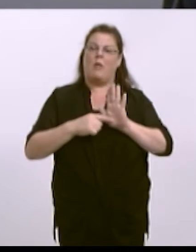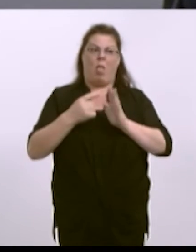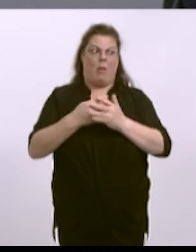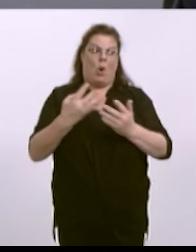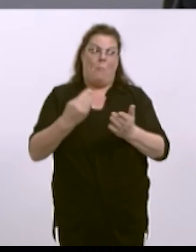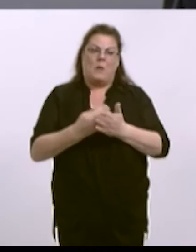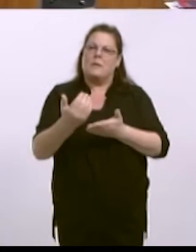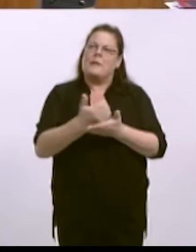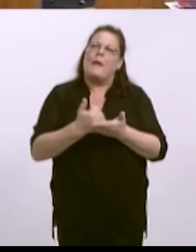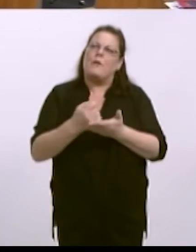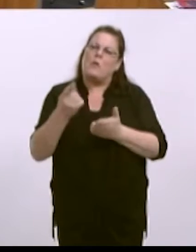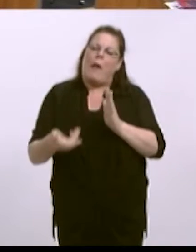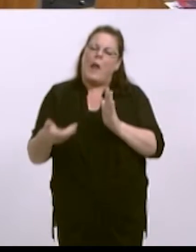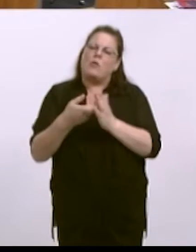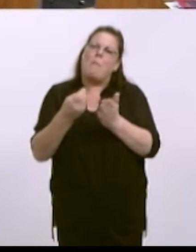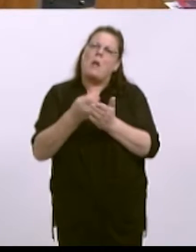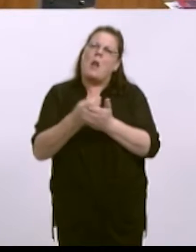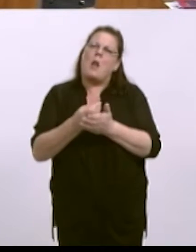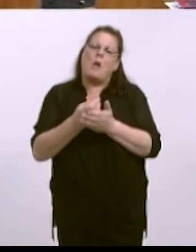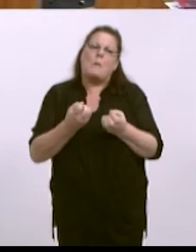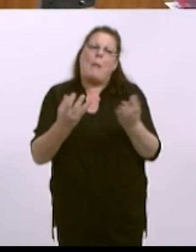are you going to do with that extra money? Carwyn Jones: We will look to invest in the